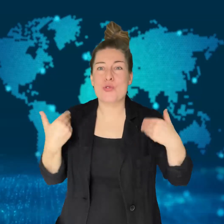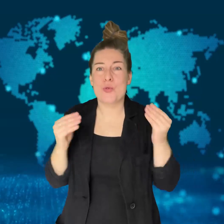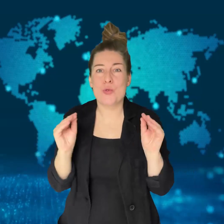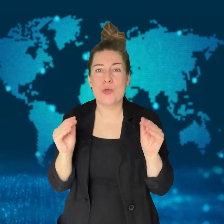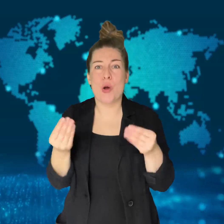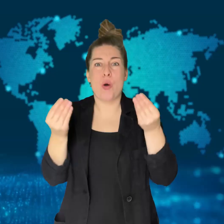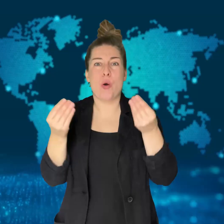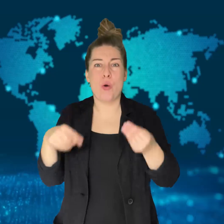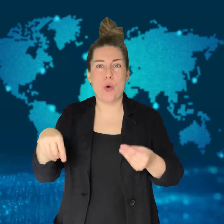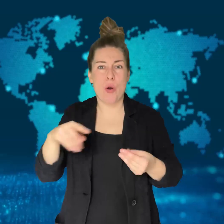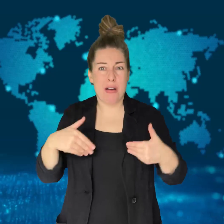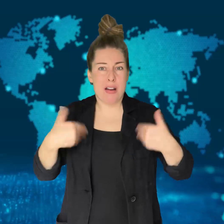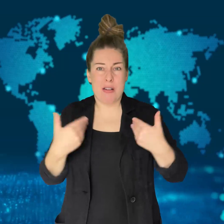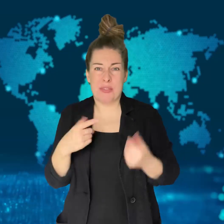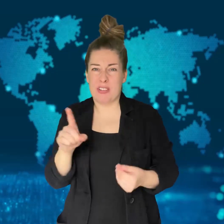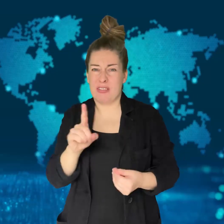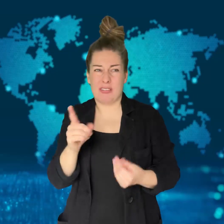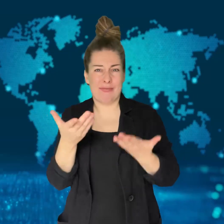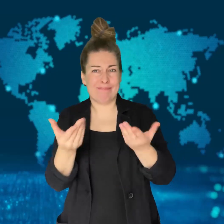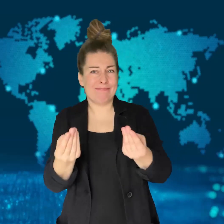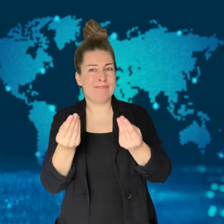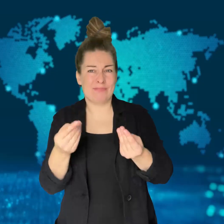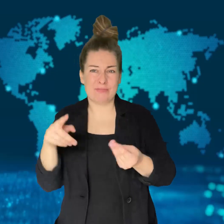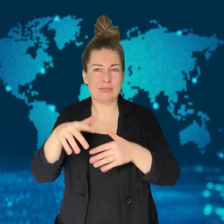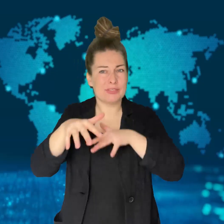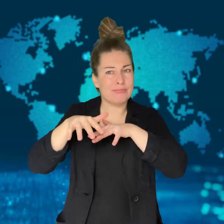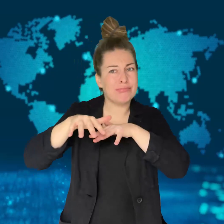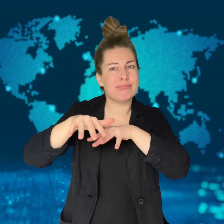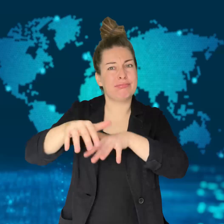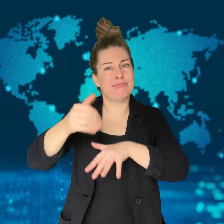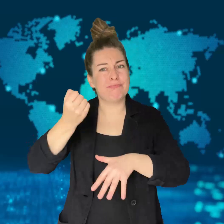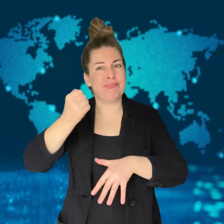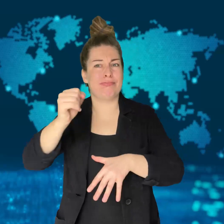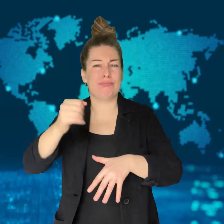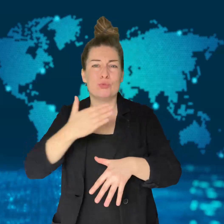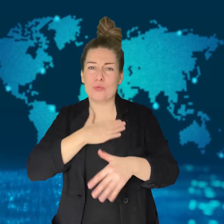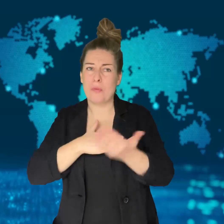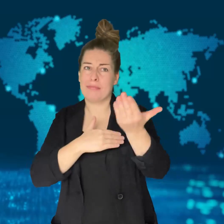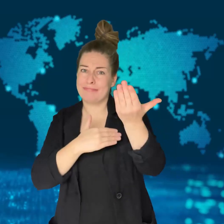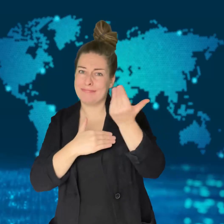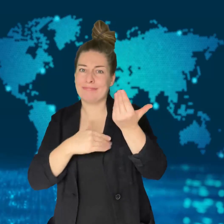Young people who are frustrated by the crisis are protesting to